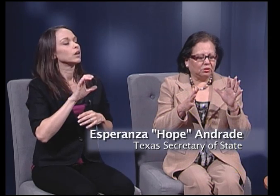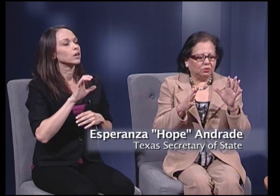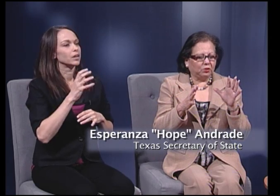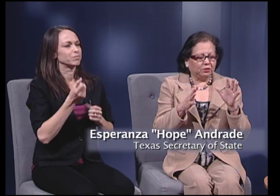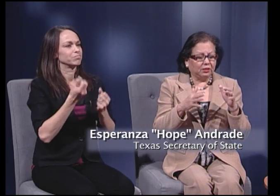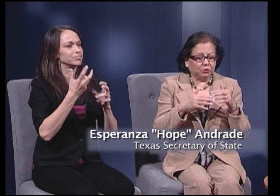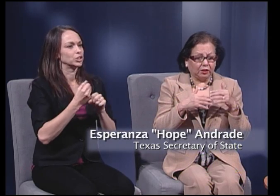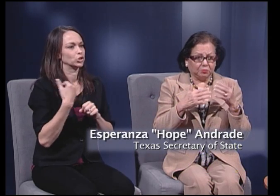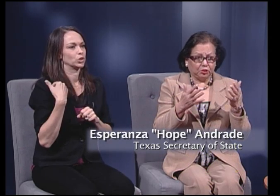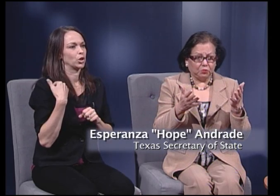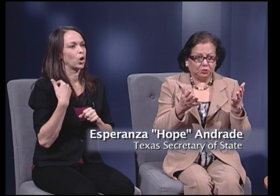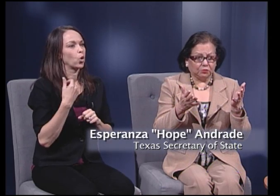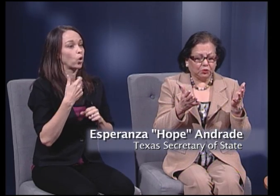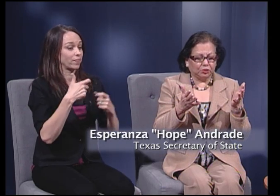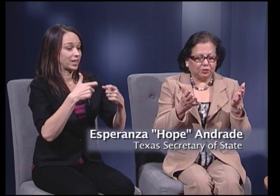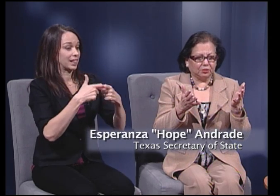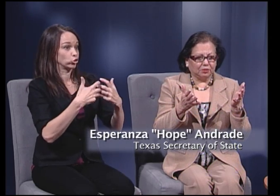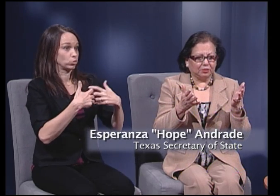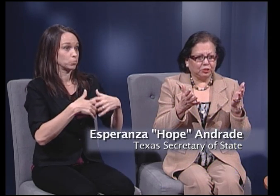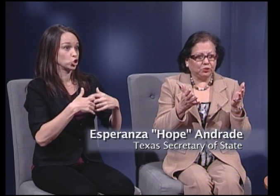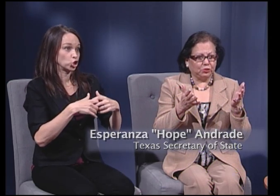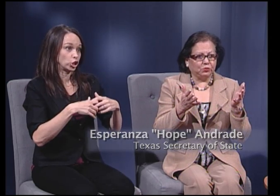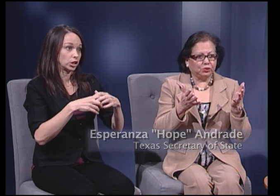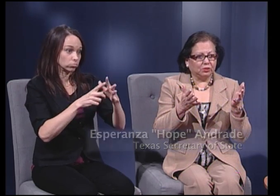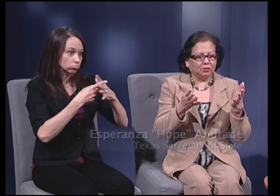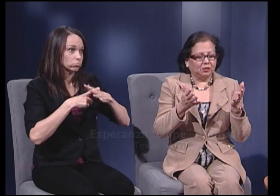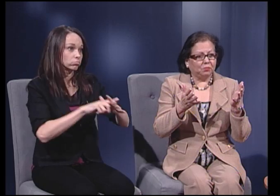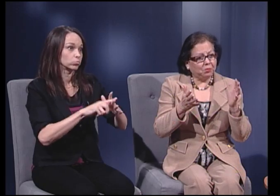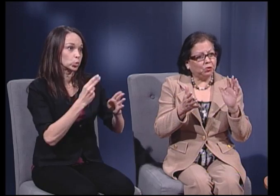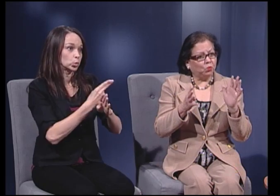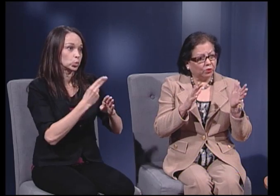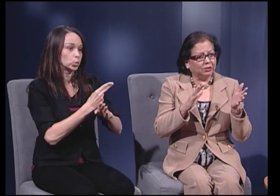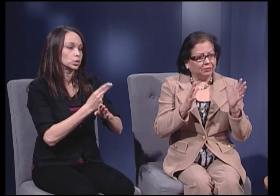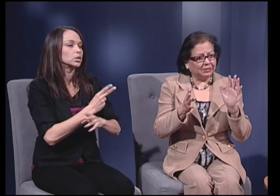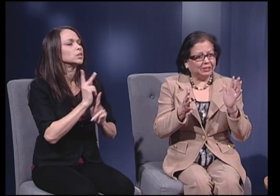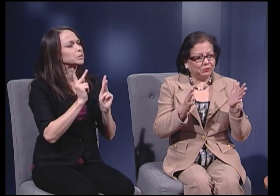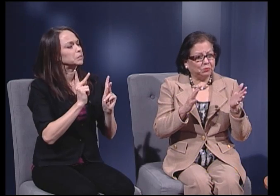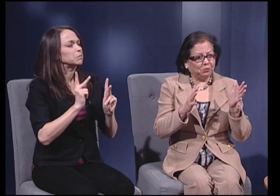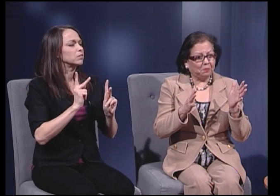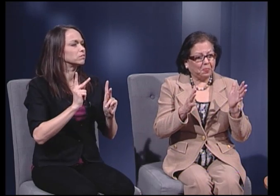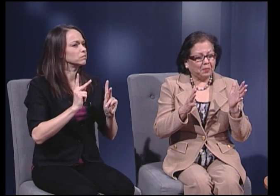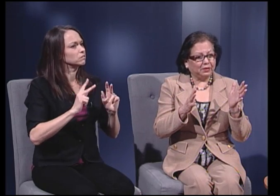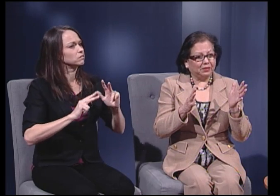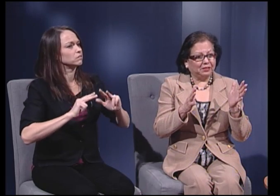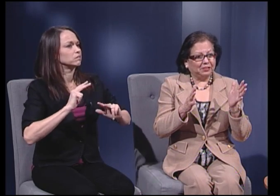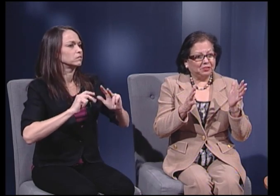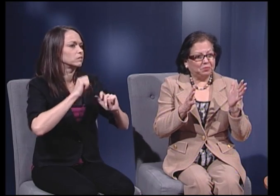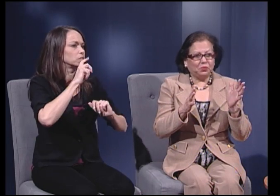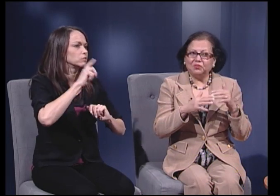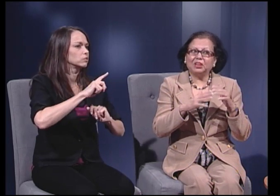when the electronic machine was first introduced, people were a little uncomfortable but we've come